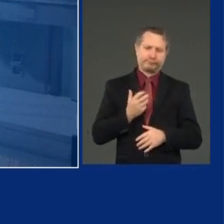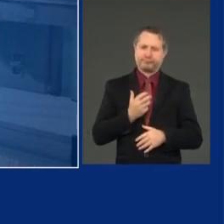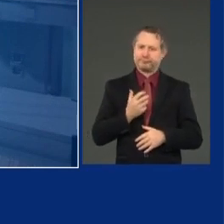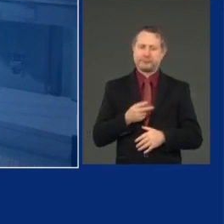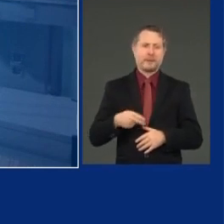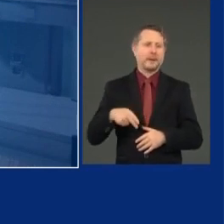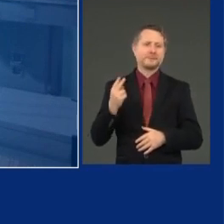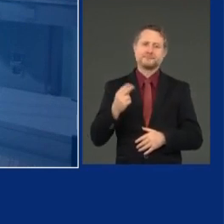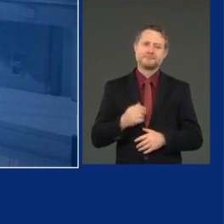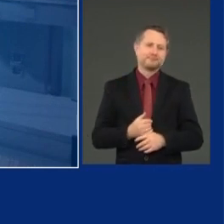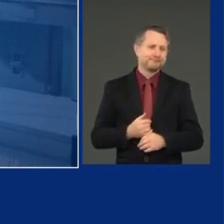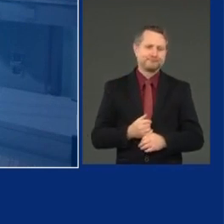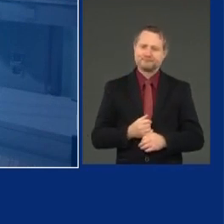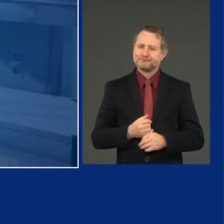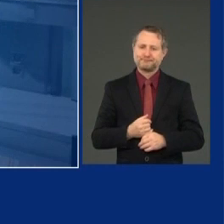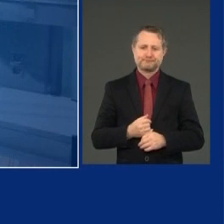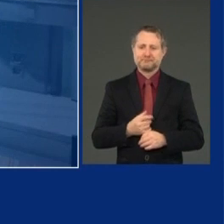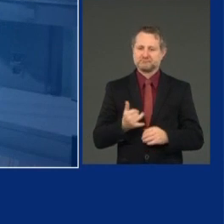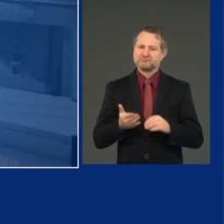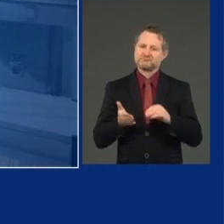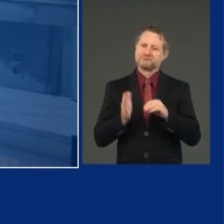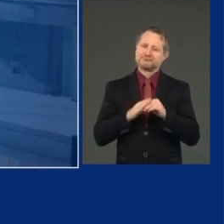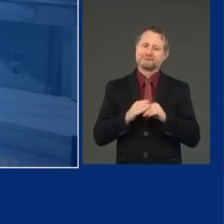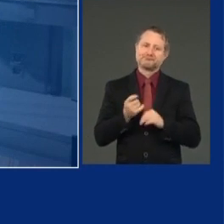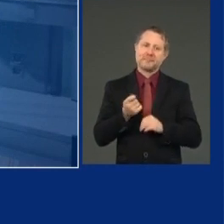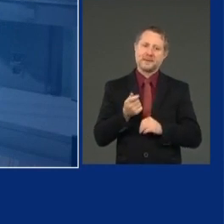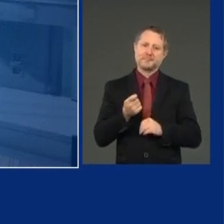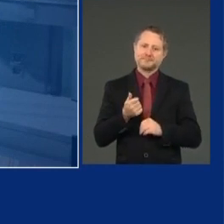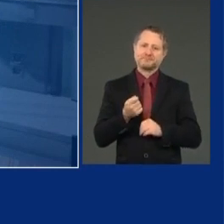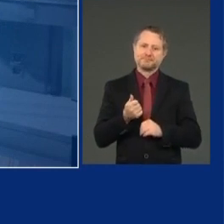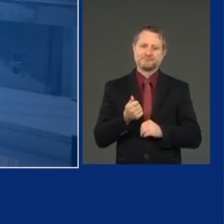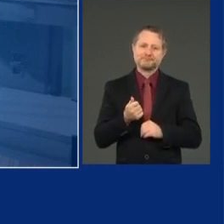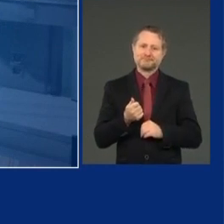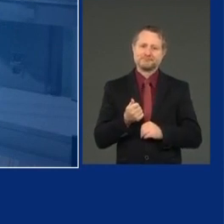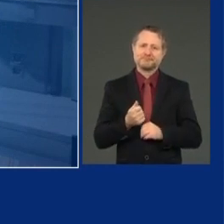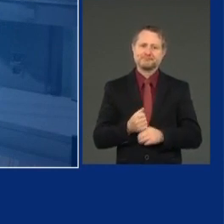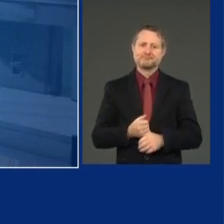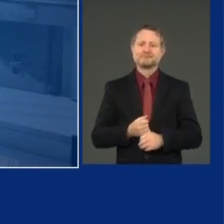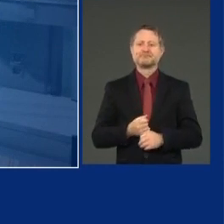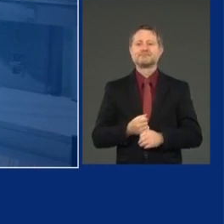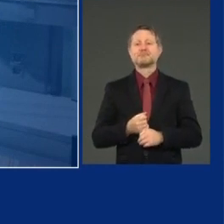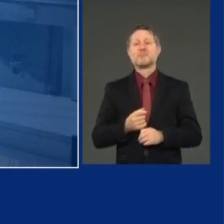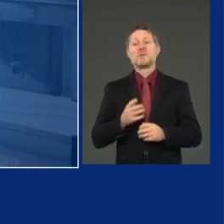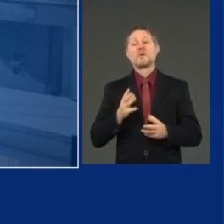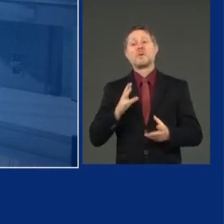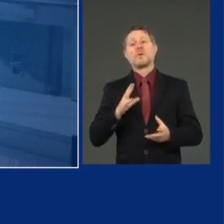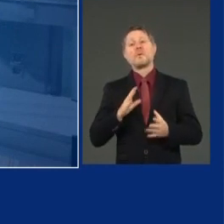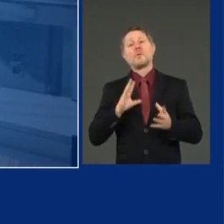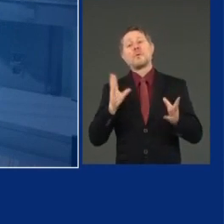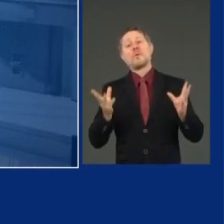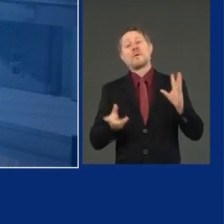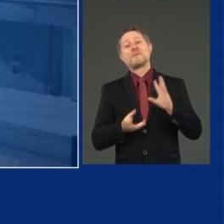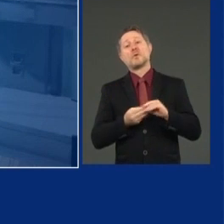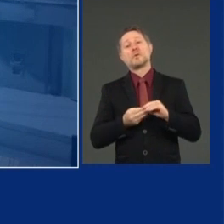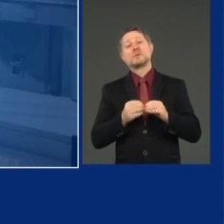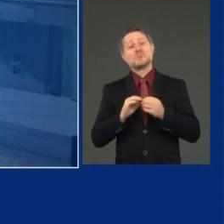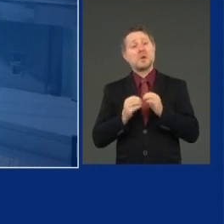ACROSS THE COUNTRY. NUMBER OF DEATHS STILL PAINFULLY HIGH.